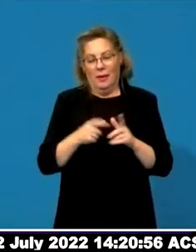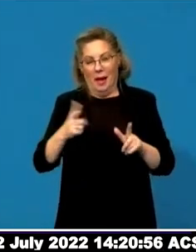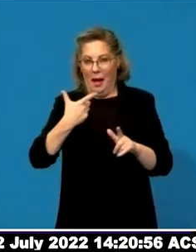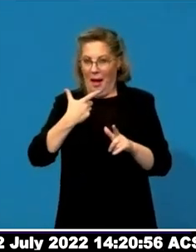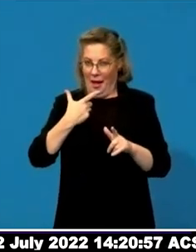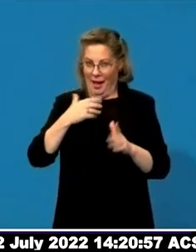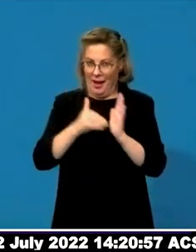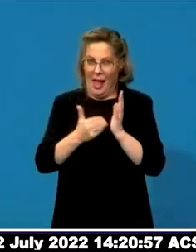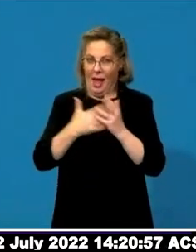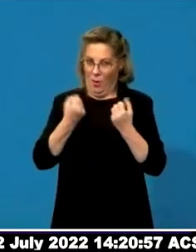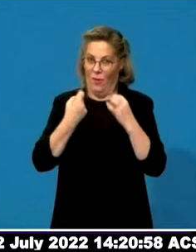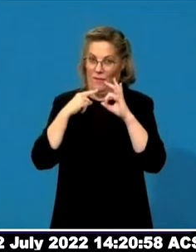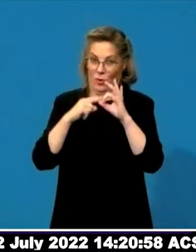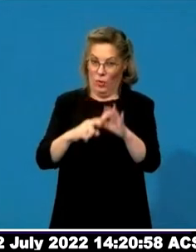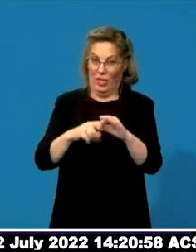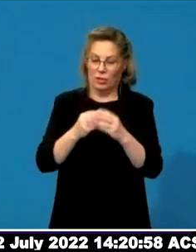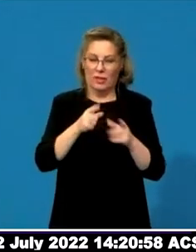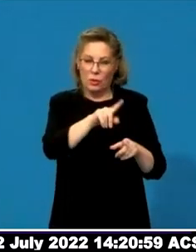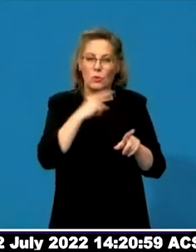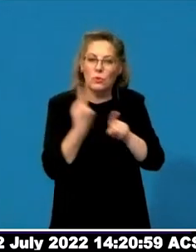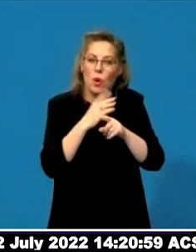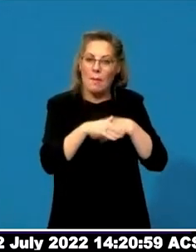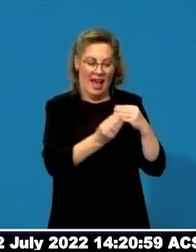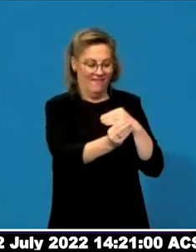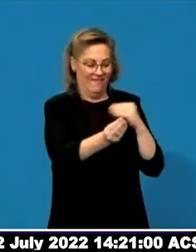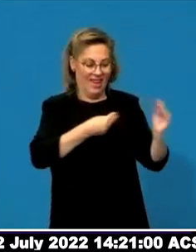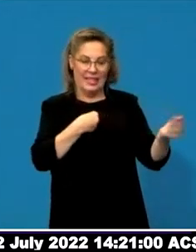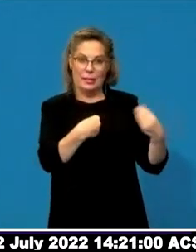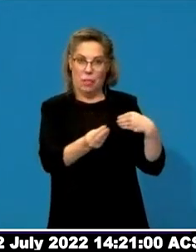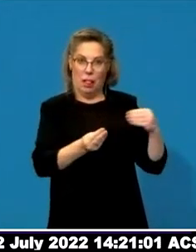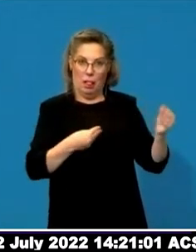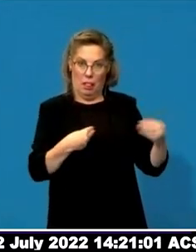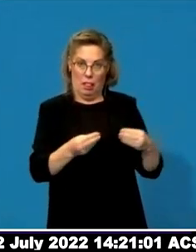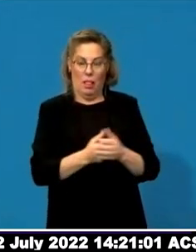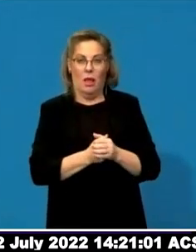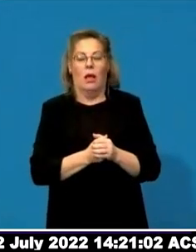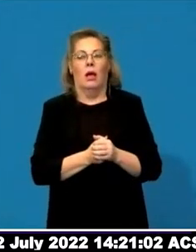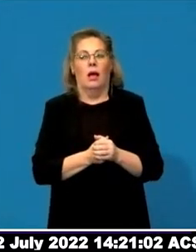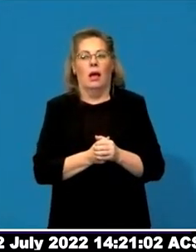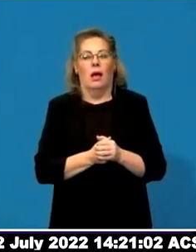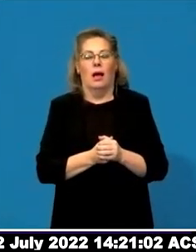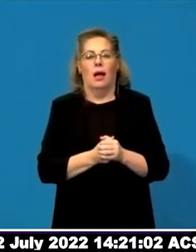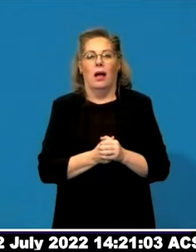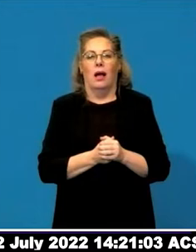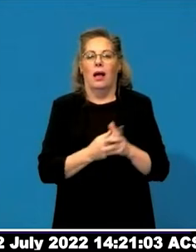around flexibility and can it be adapted, what I'm hearing is that Anangu -